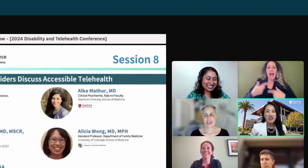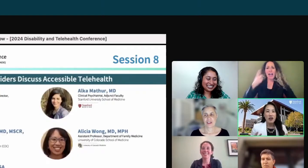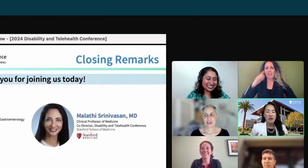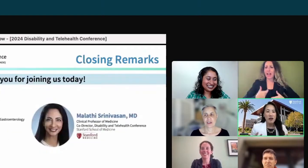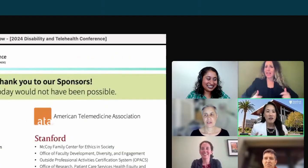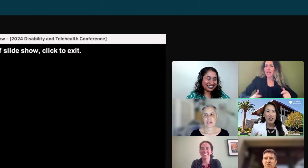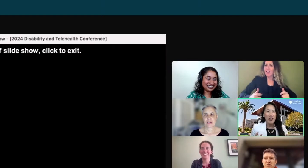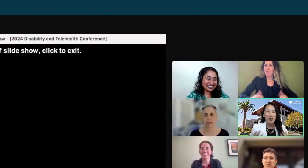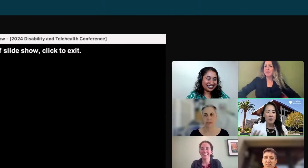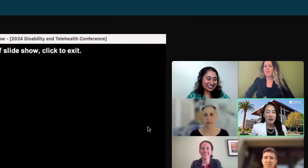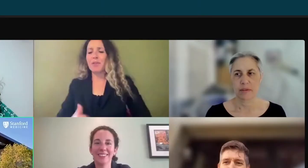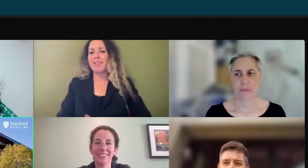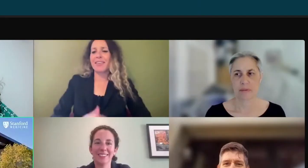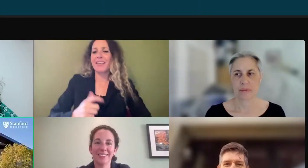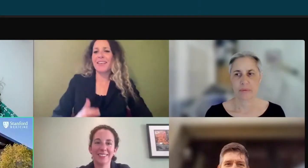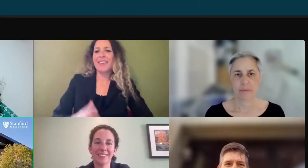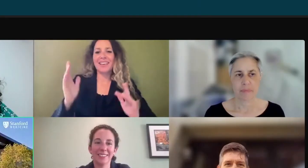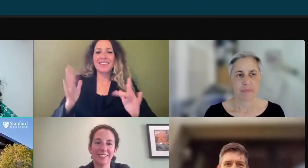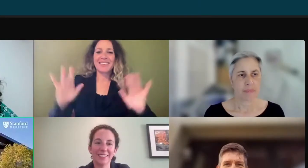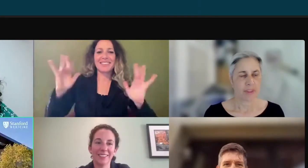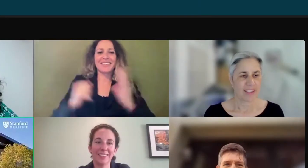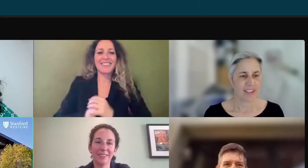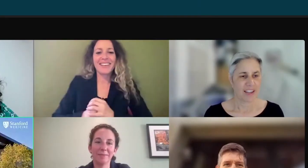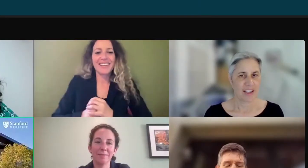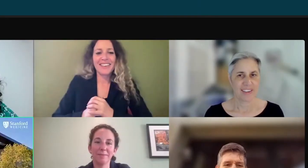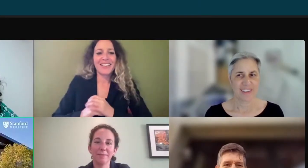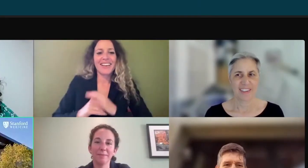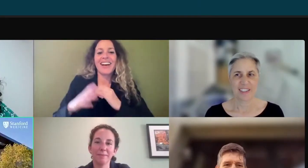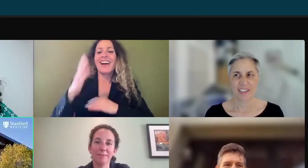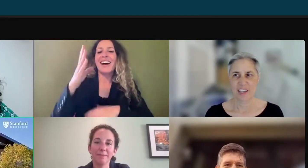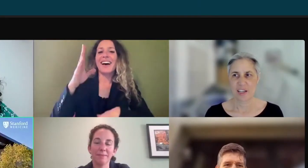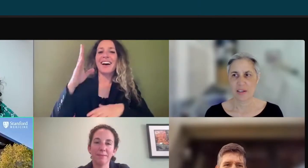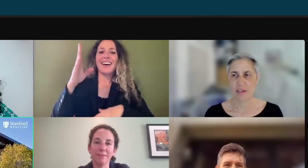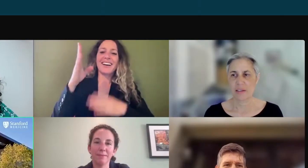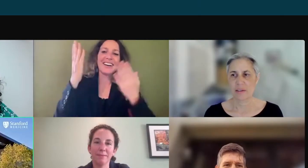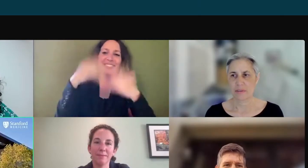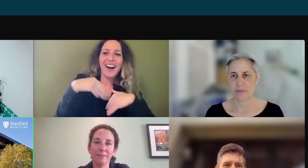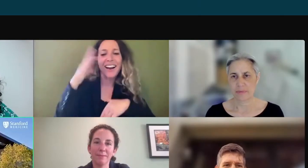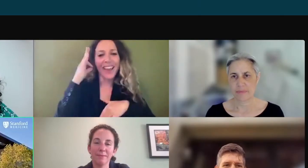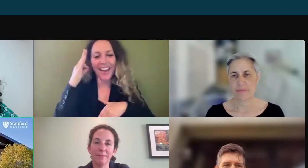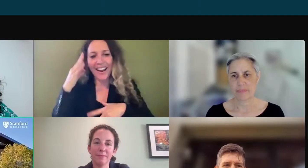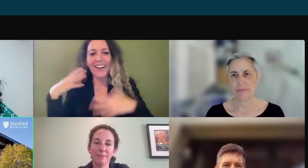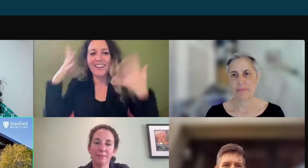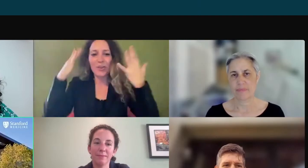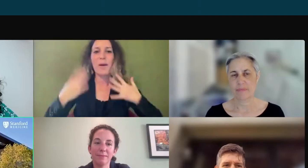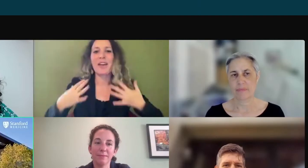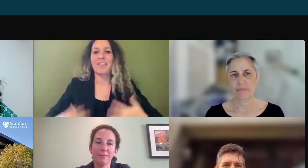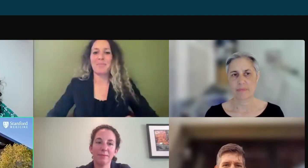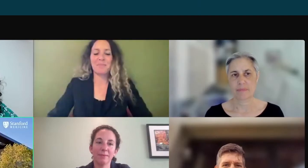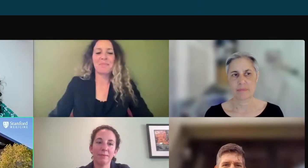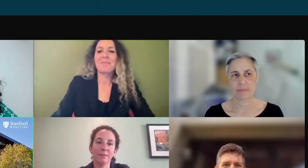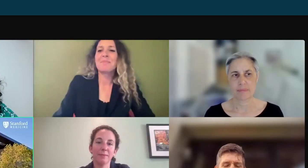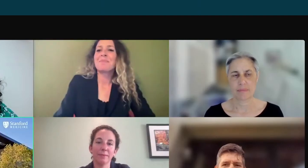Dark wavy hair, but graying, so there are a lot of technologies that are advancing in real time